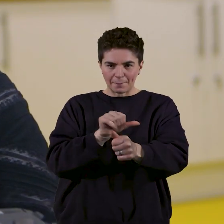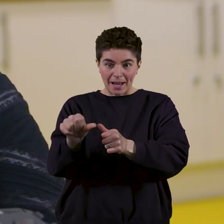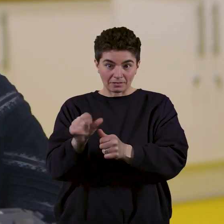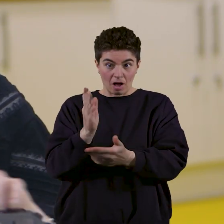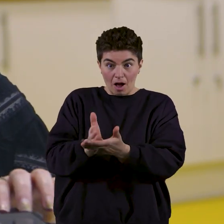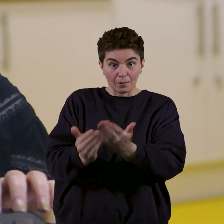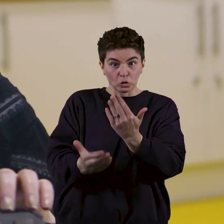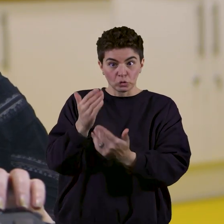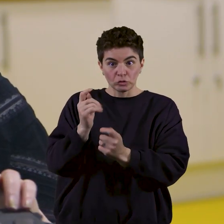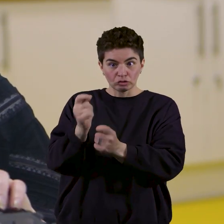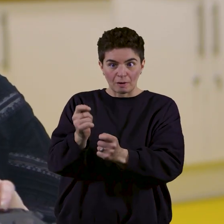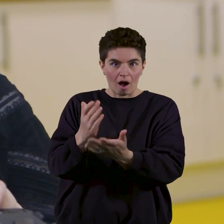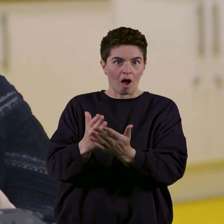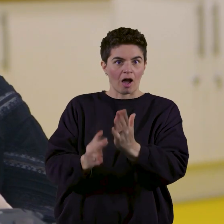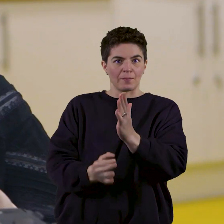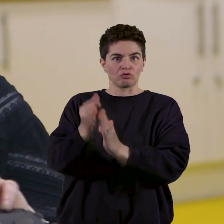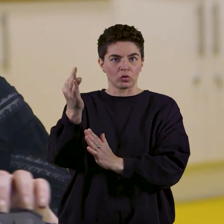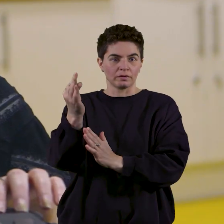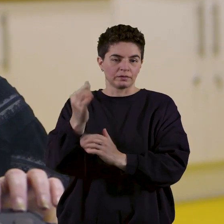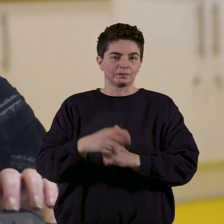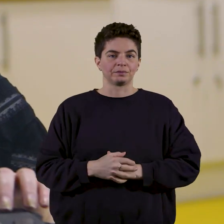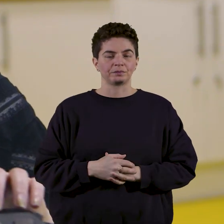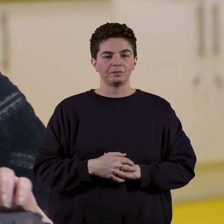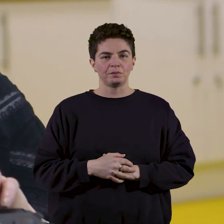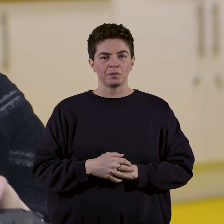making a difference if there is one.